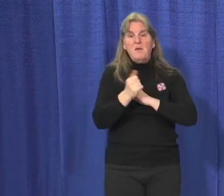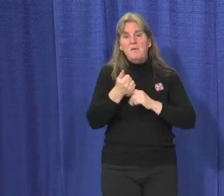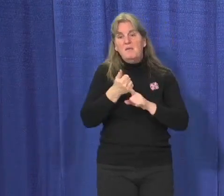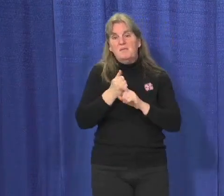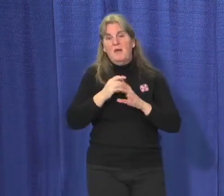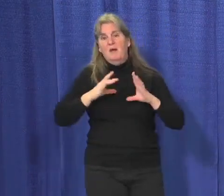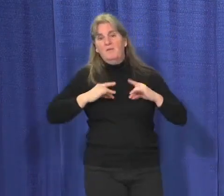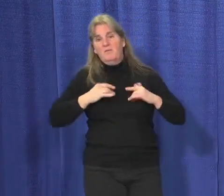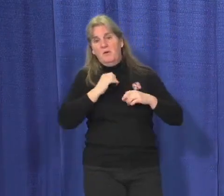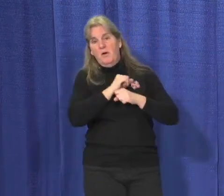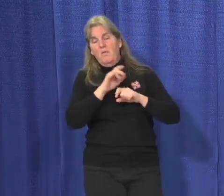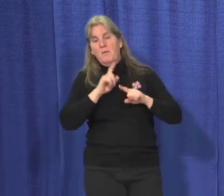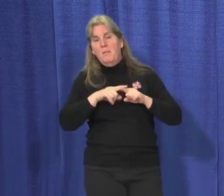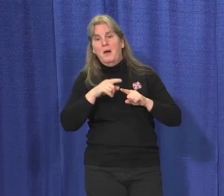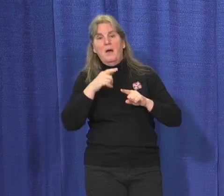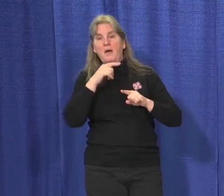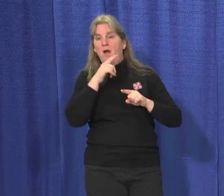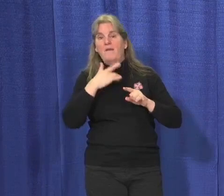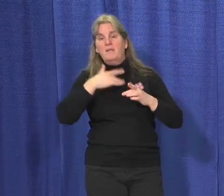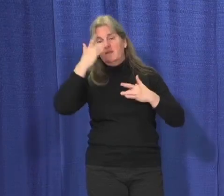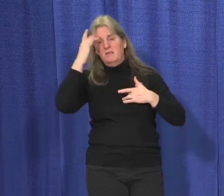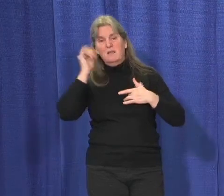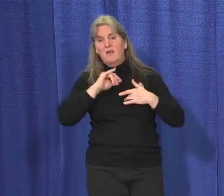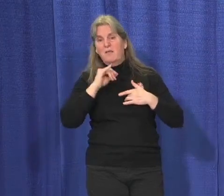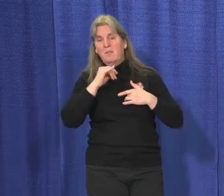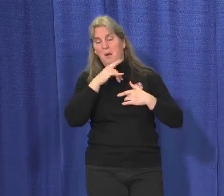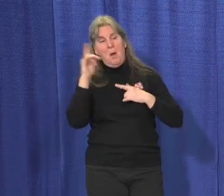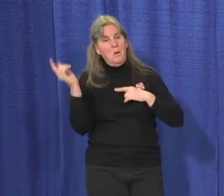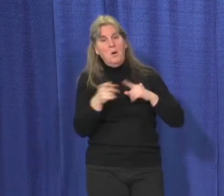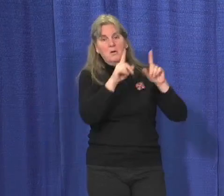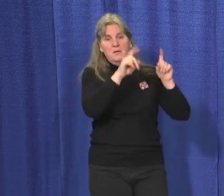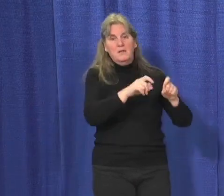or outbreaks. Volume large people have done